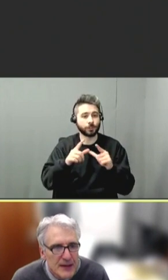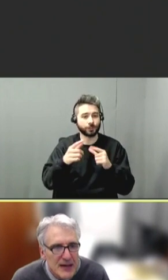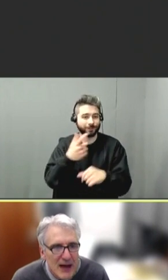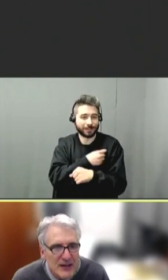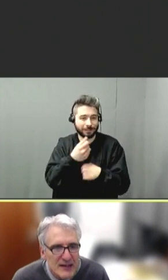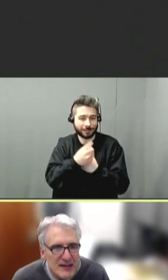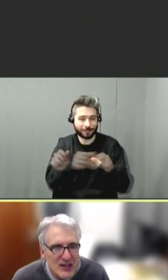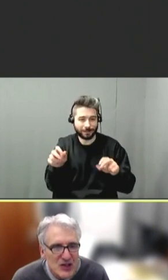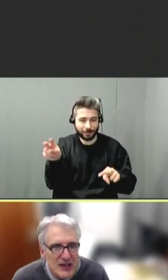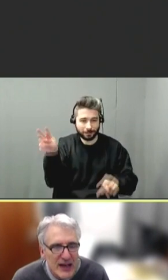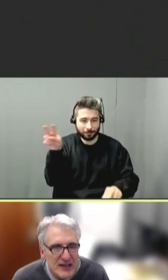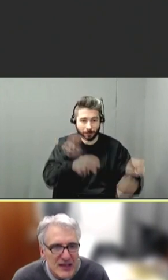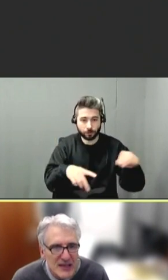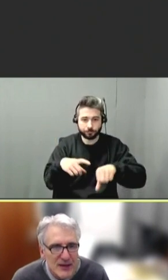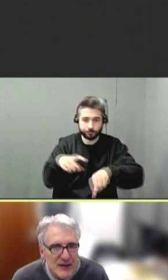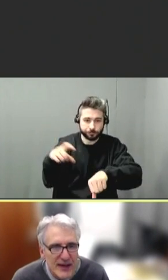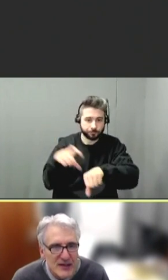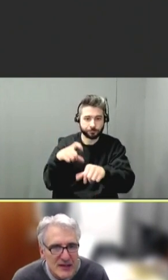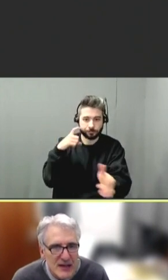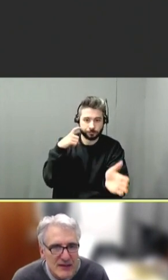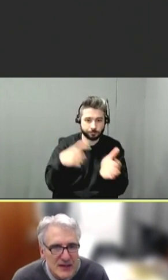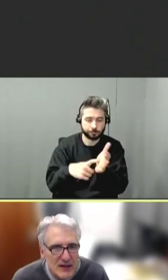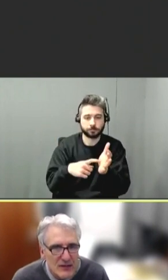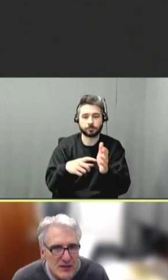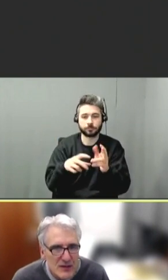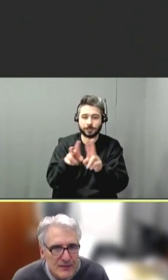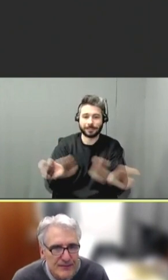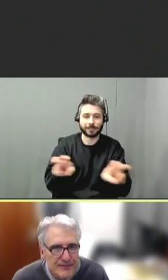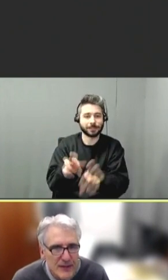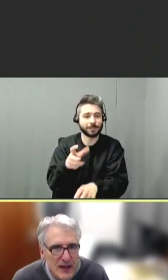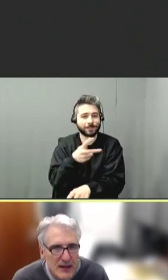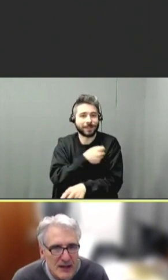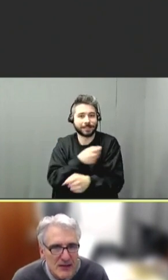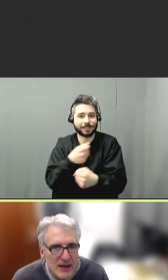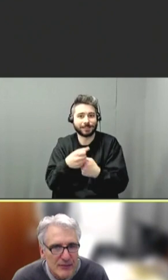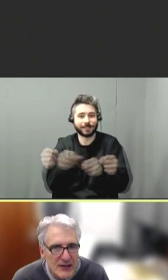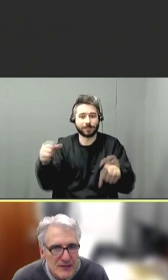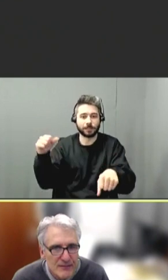timely detection and assessment of vaccine safety signals. Next slide, please.